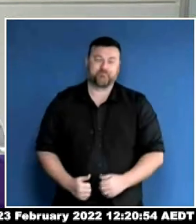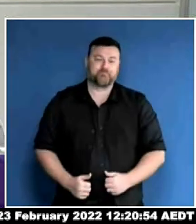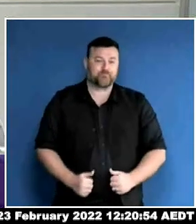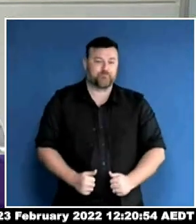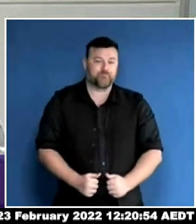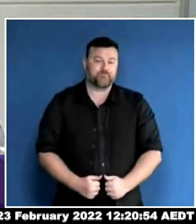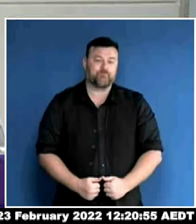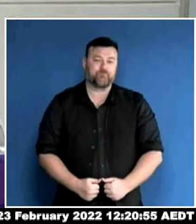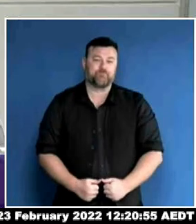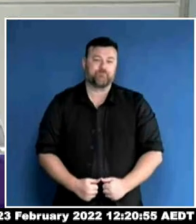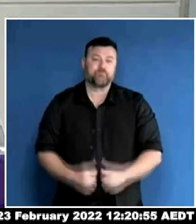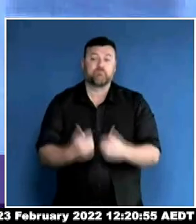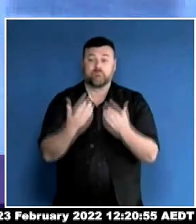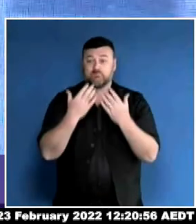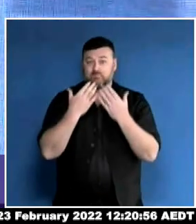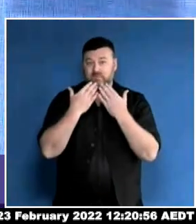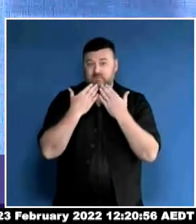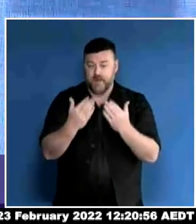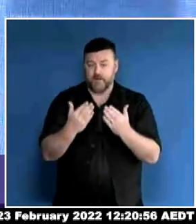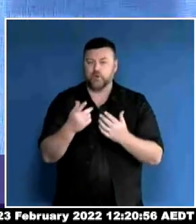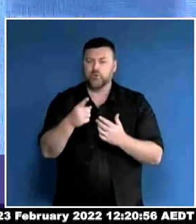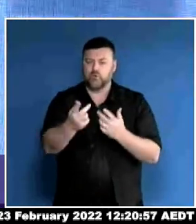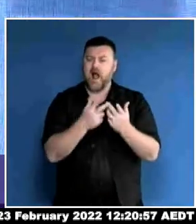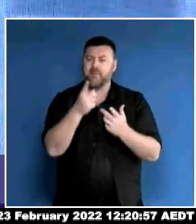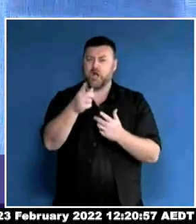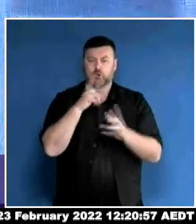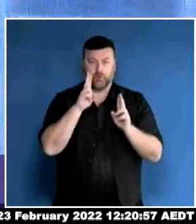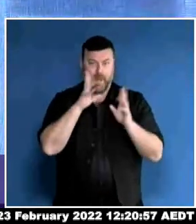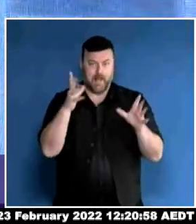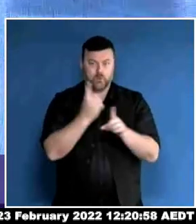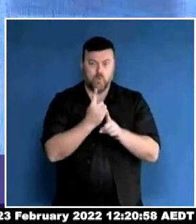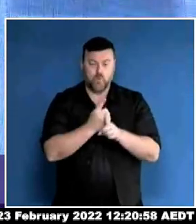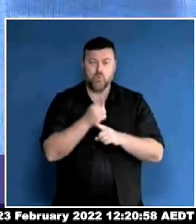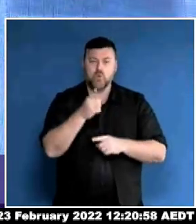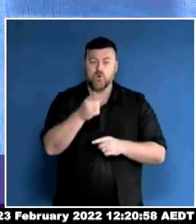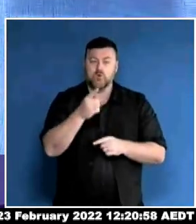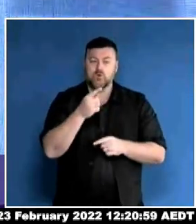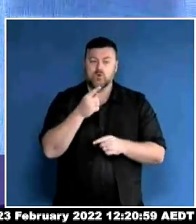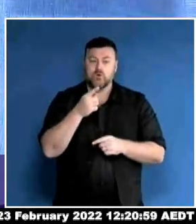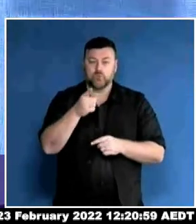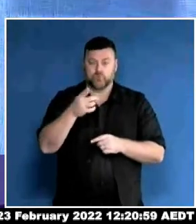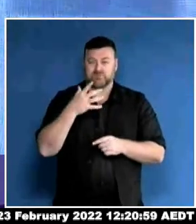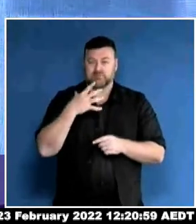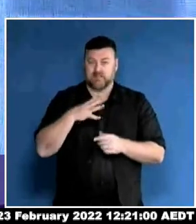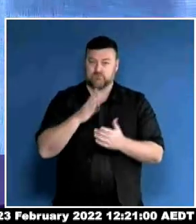person-centred approach is the need for one-on-one time for meaningful engagement.